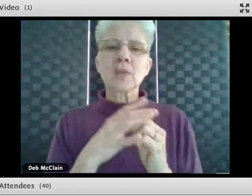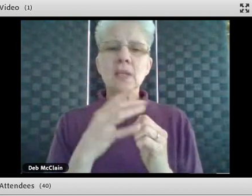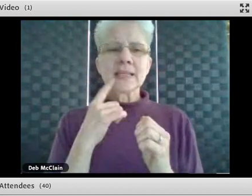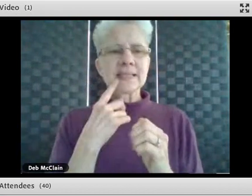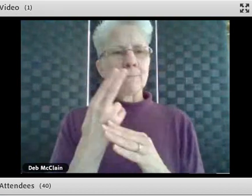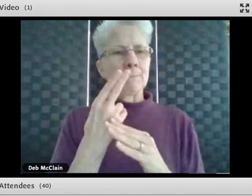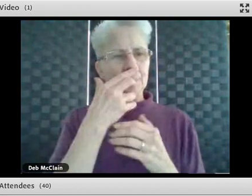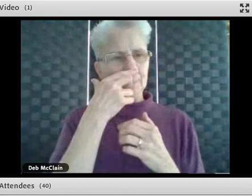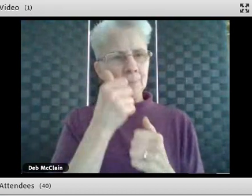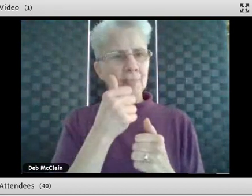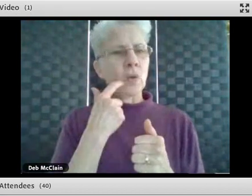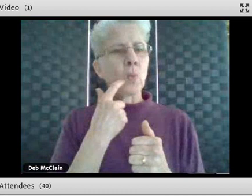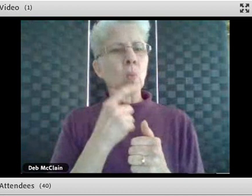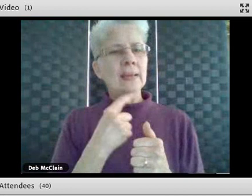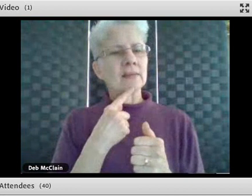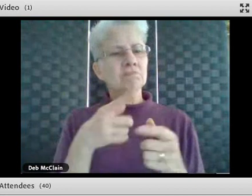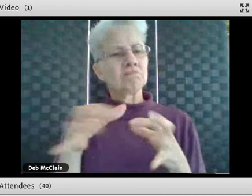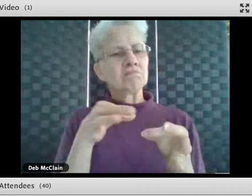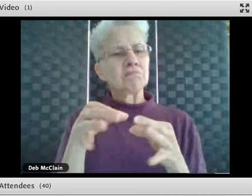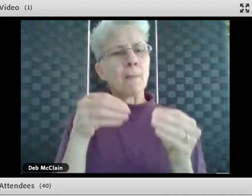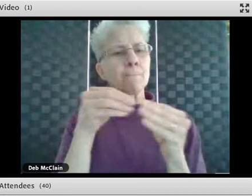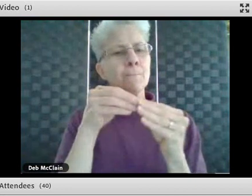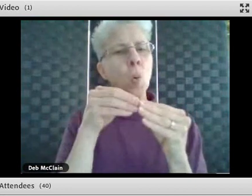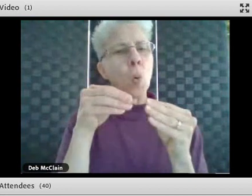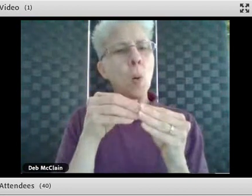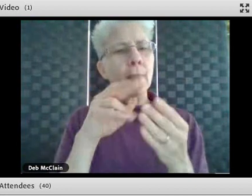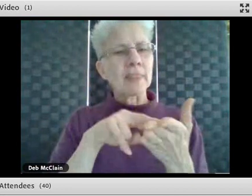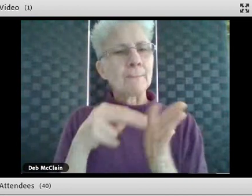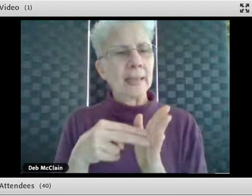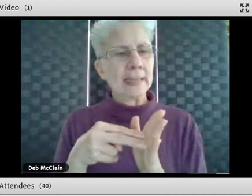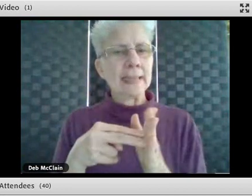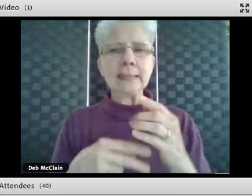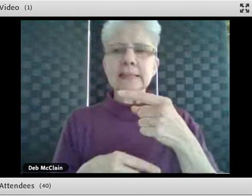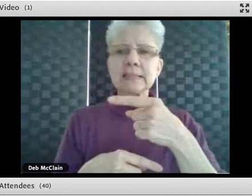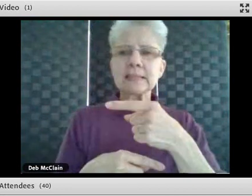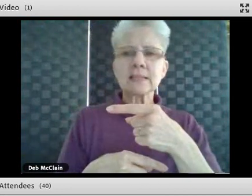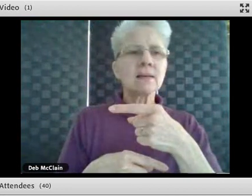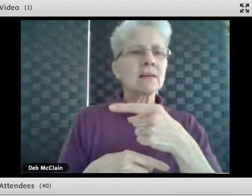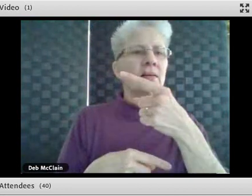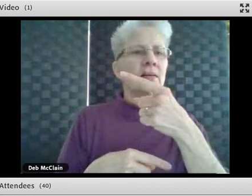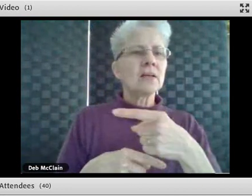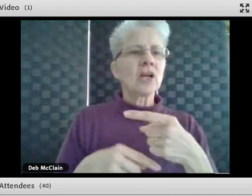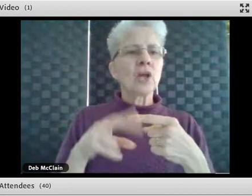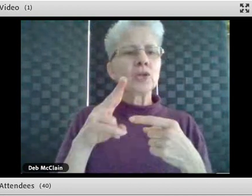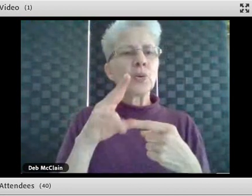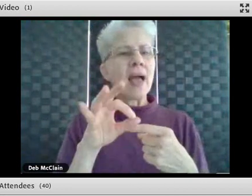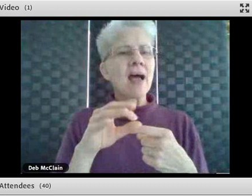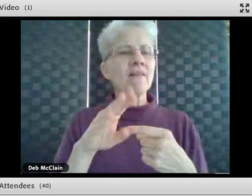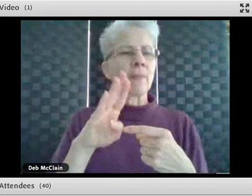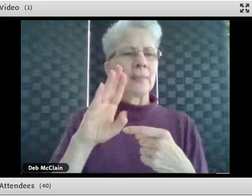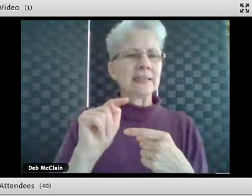so that we can discuss the meanings of, like, this "UF" and "BT" and "SA" and all that good stuff,